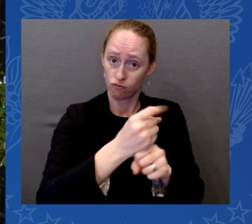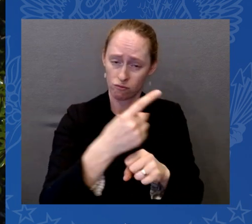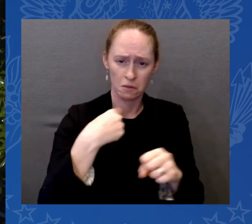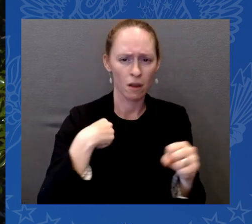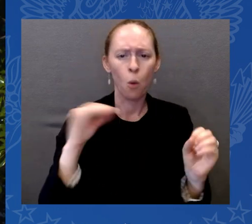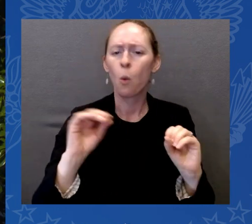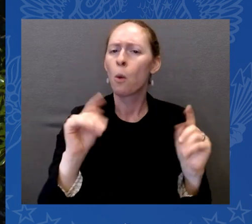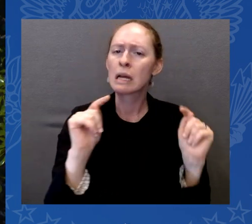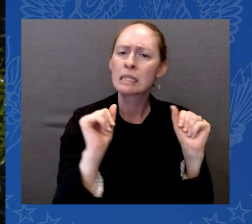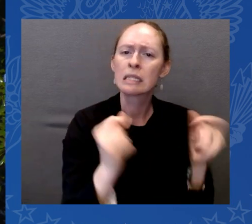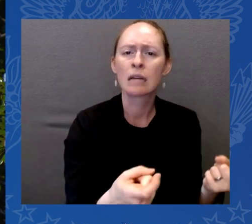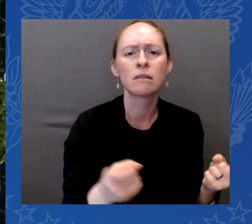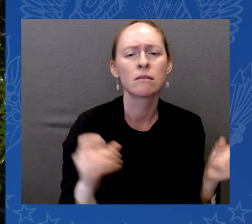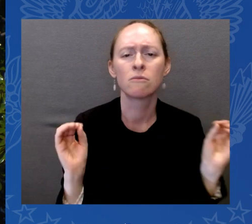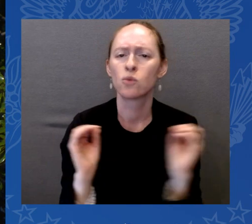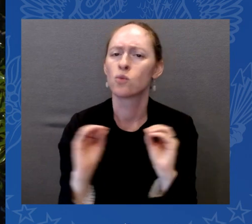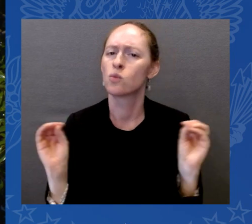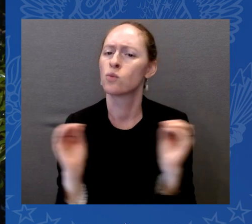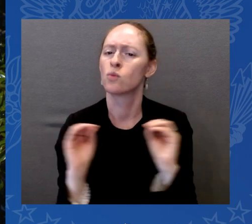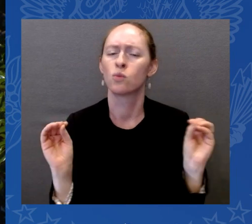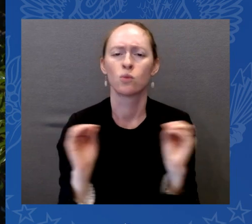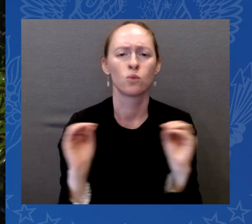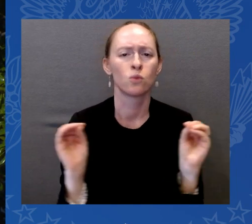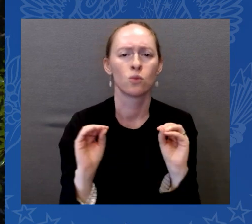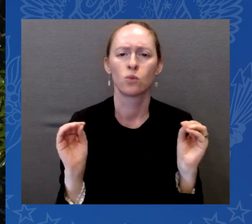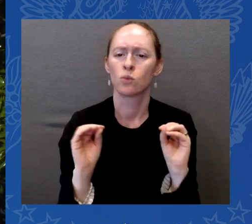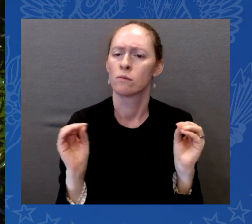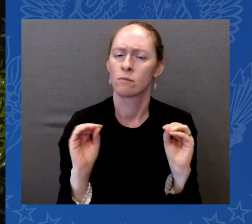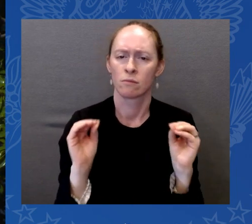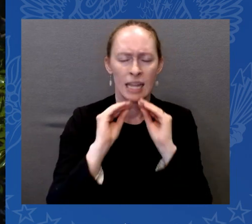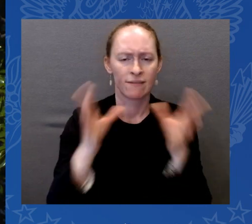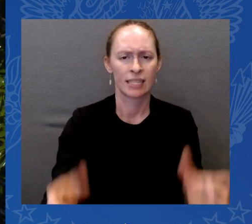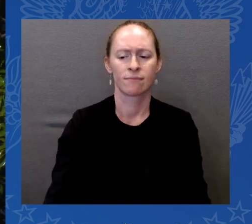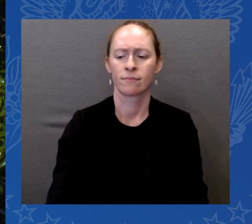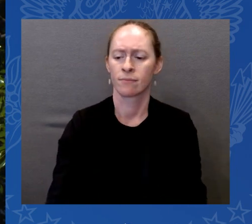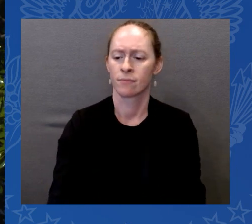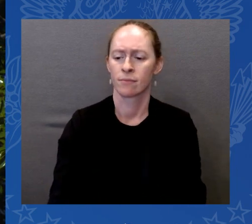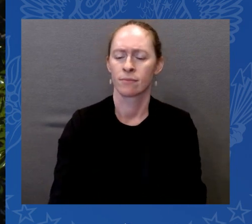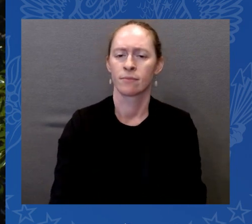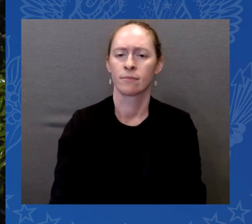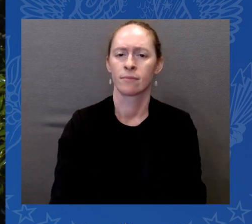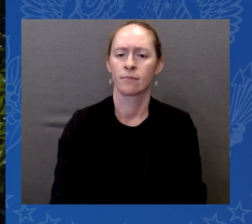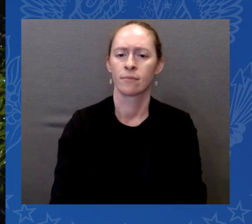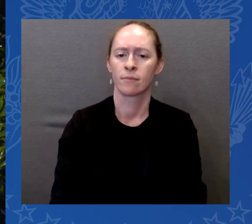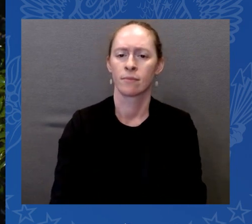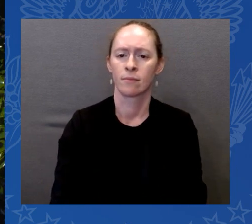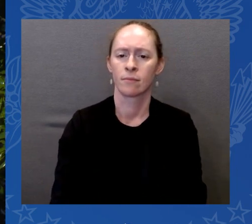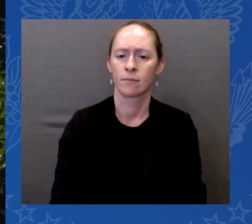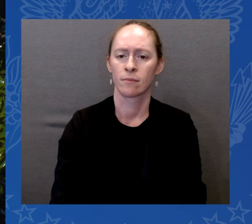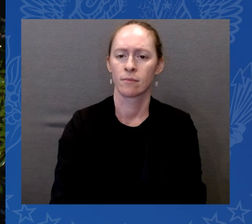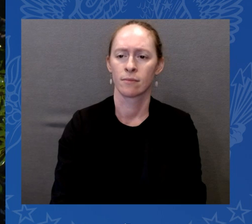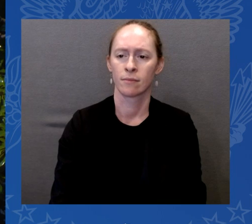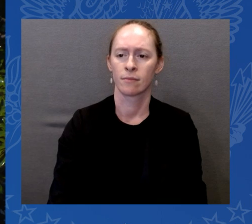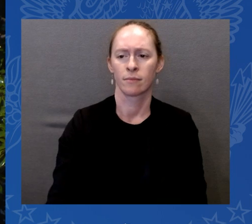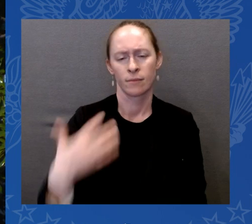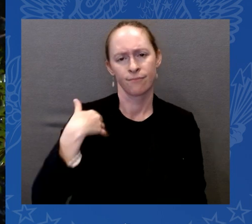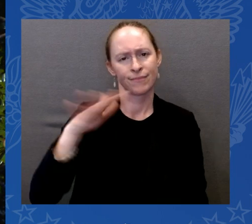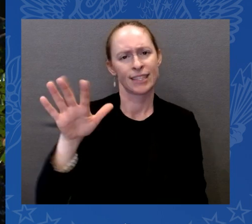as long as I'm the President. That's a commitment I made in the campaign, a commitment that I'm keeping. This law is going to make a big difference